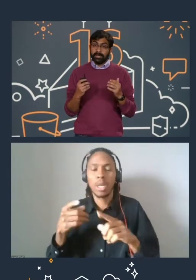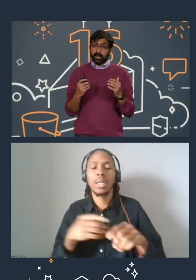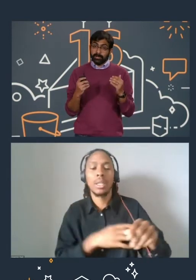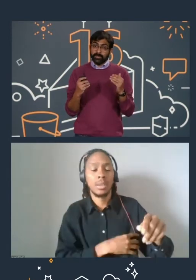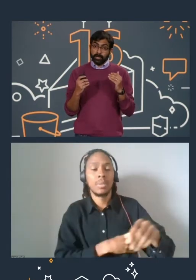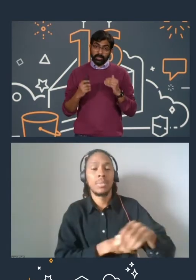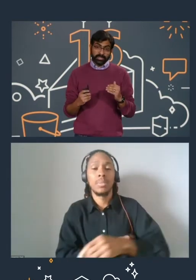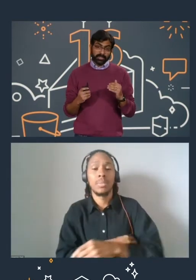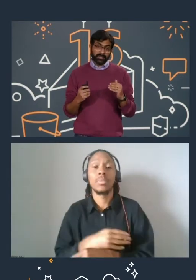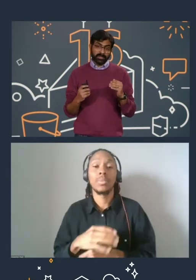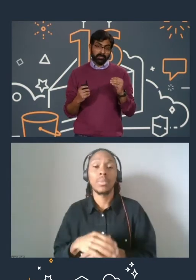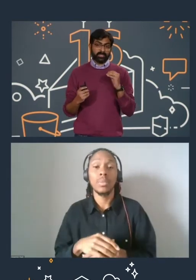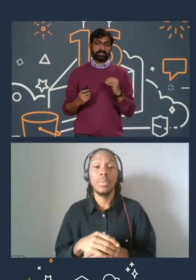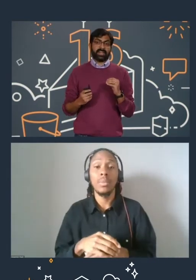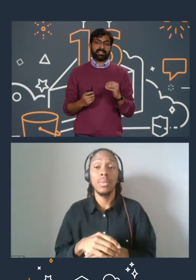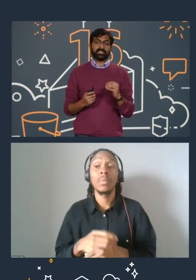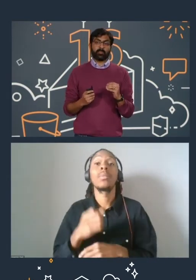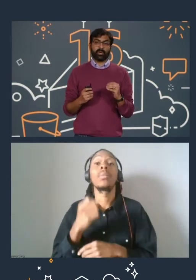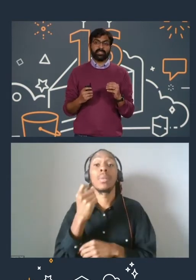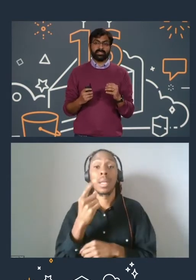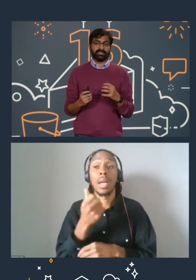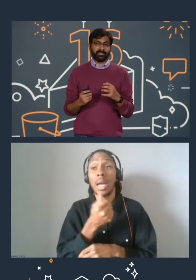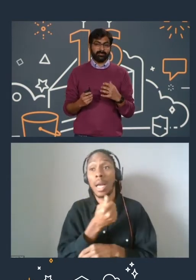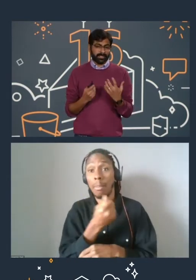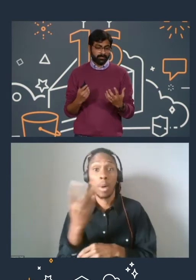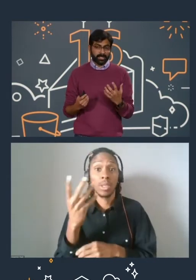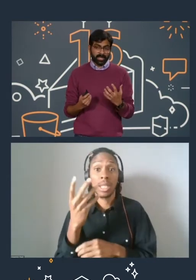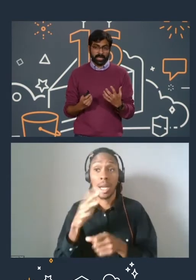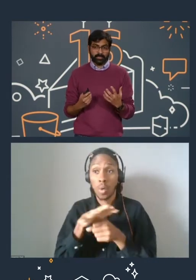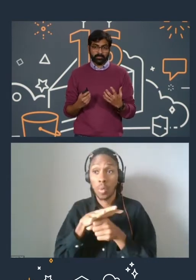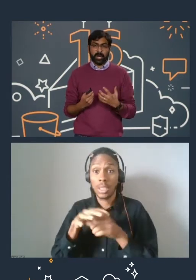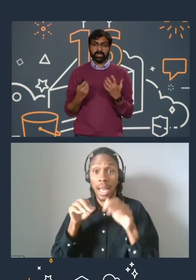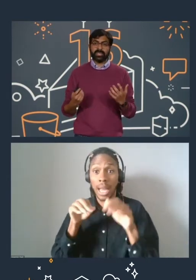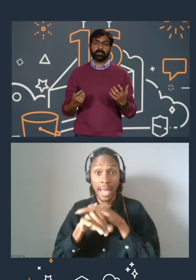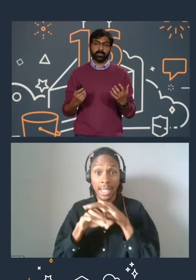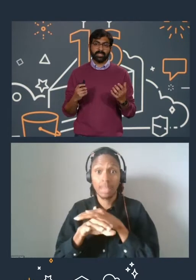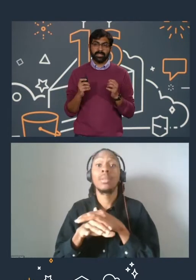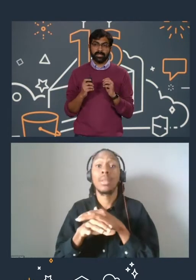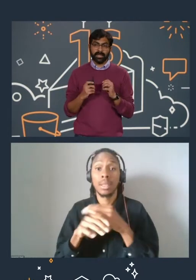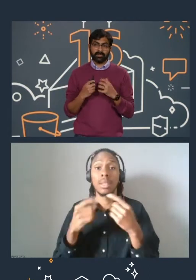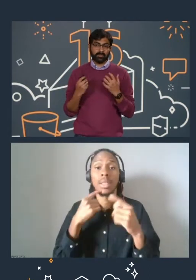And under the hood, the multi-region access points is effectively a routing capability and a routing feature